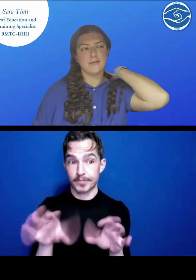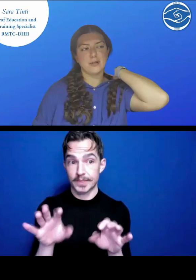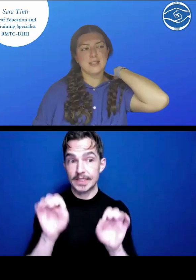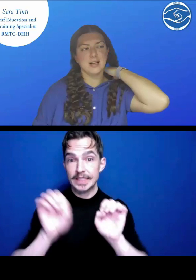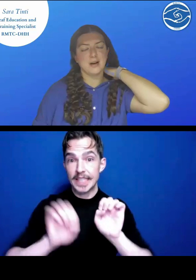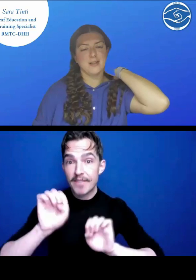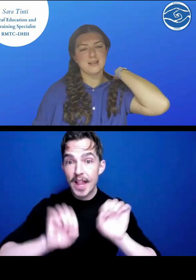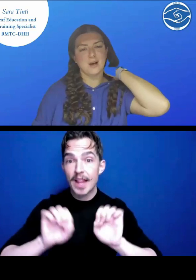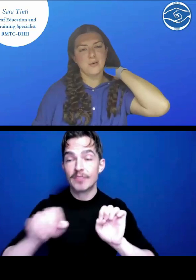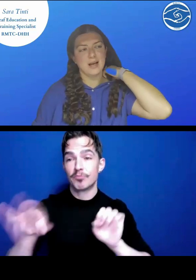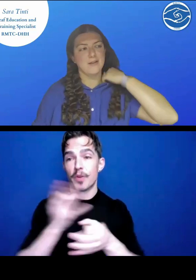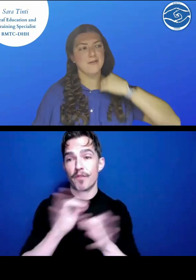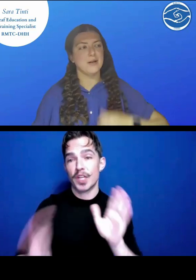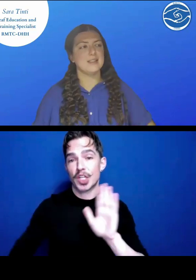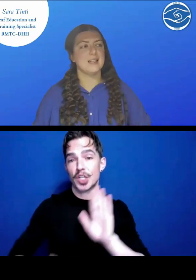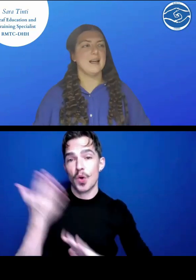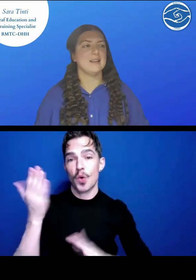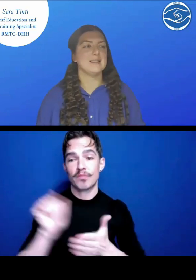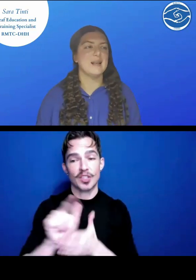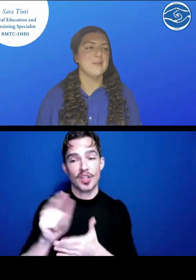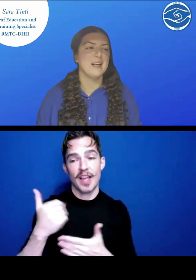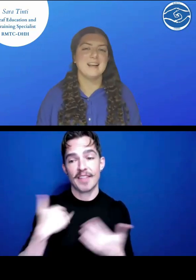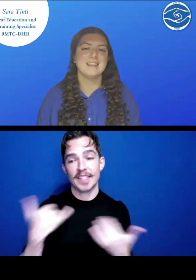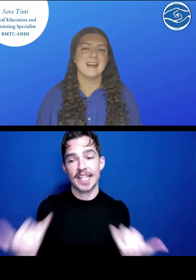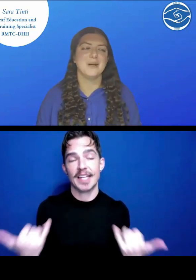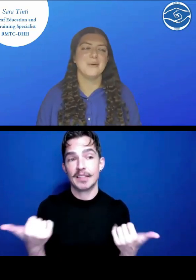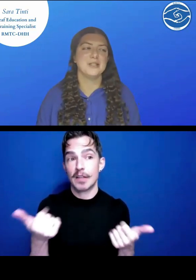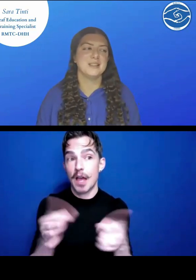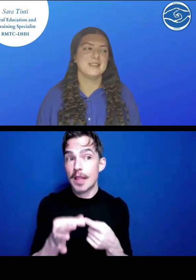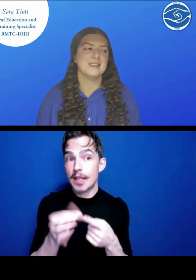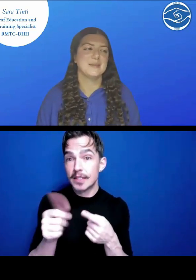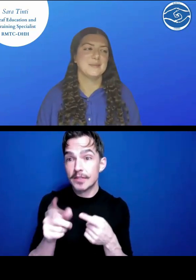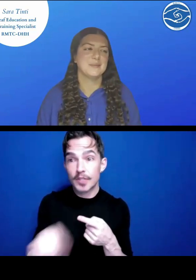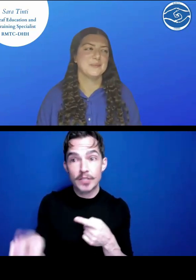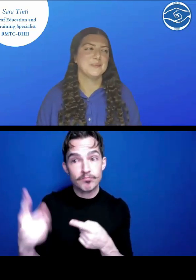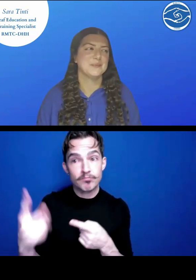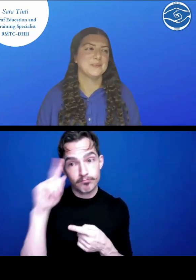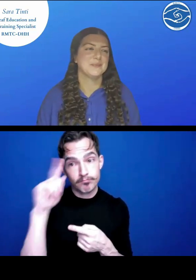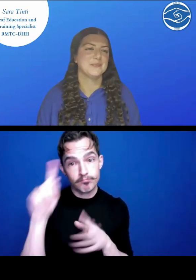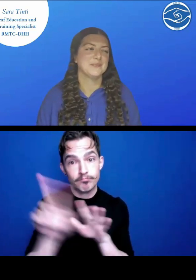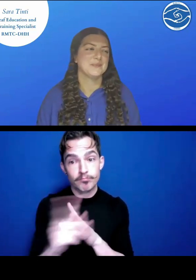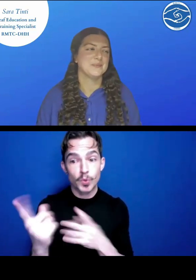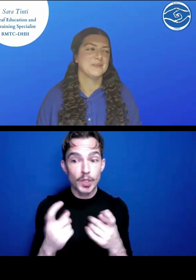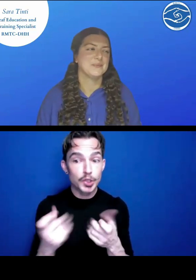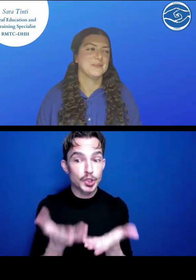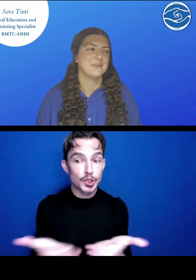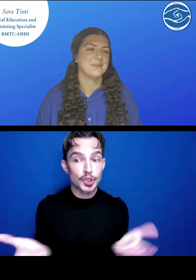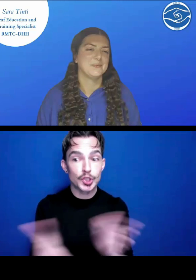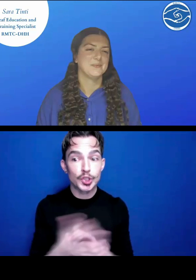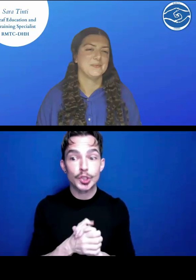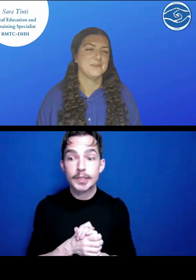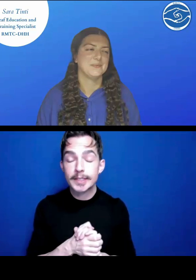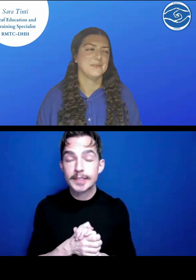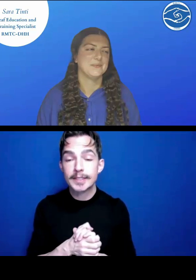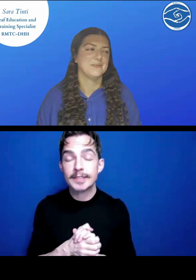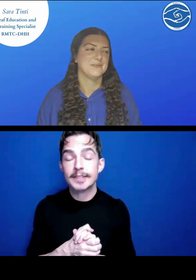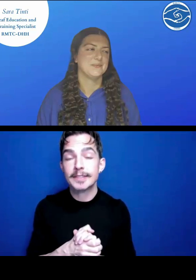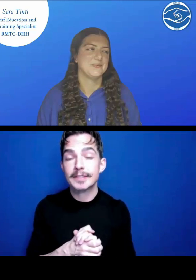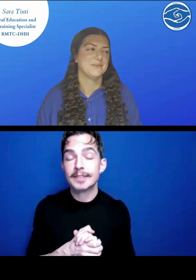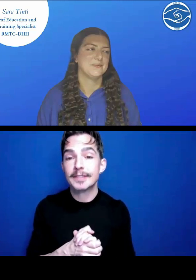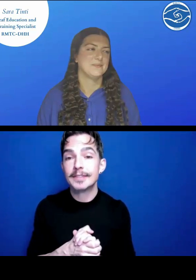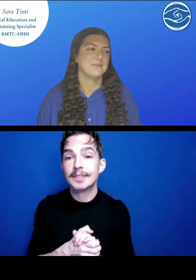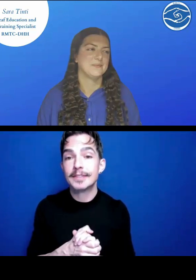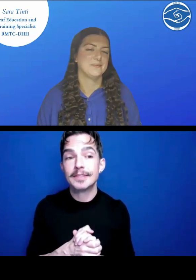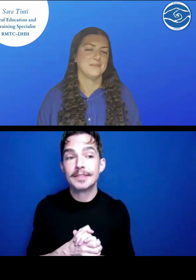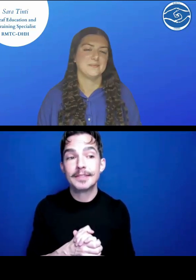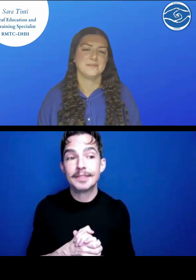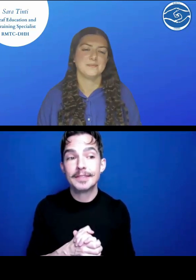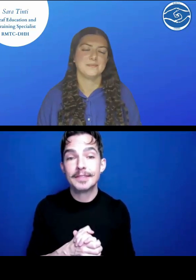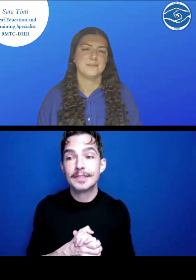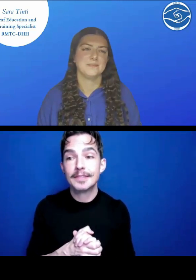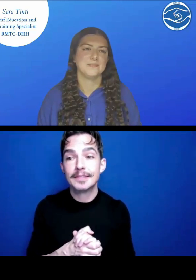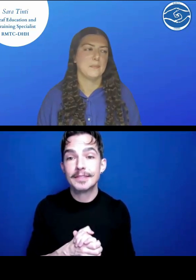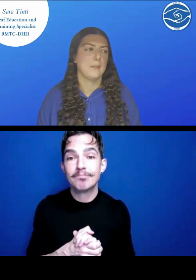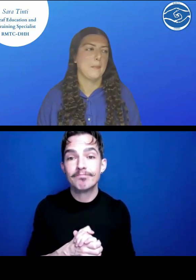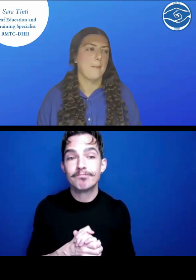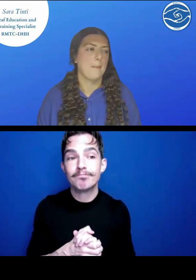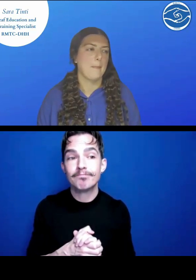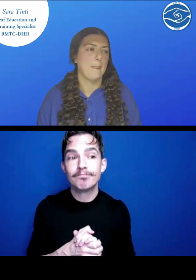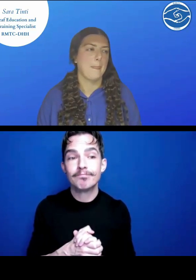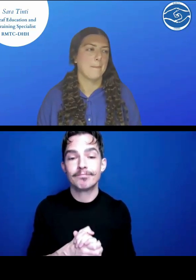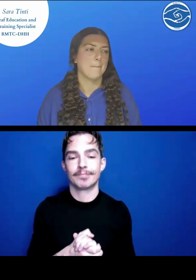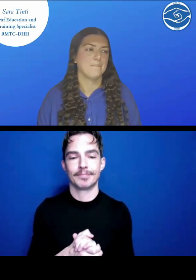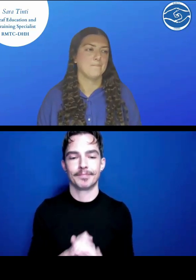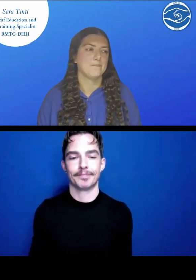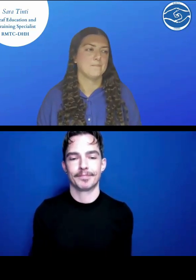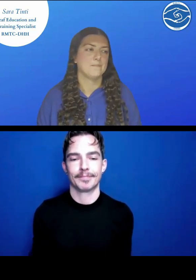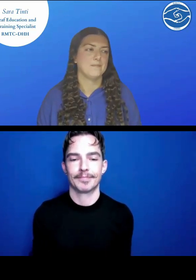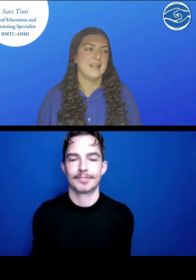you are free to go. That's all we have for you guys today, unless anybody has any questions.